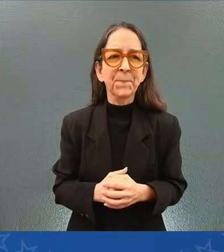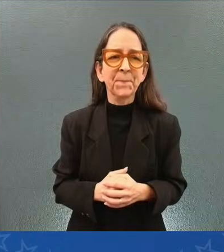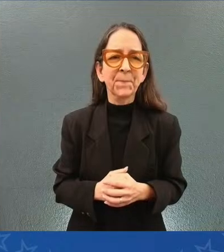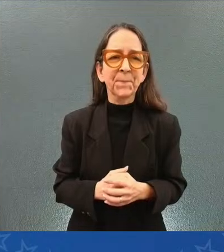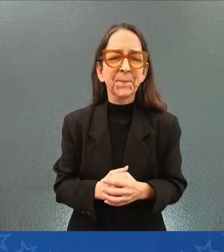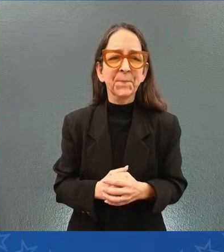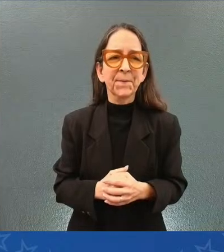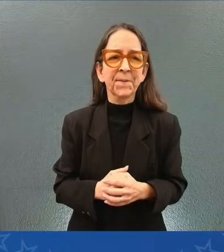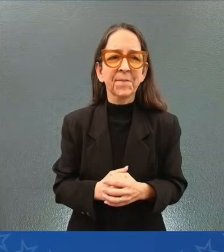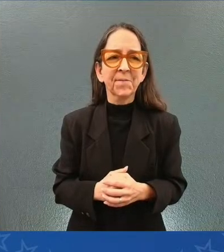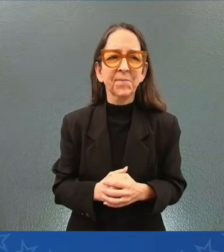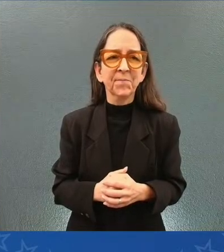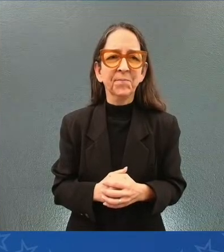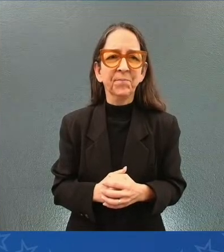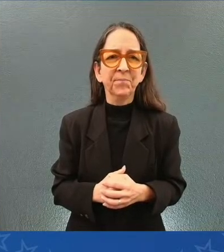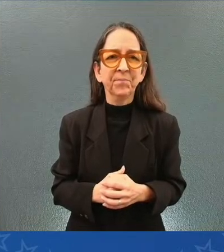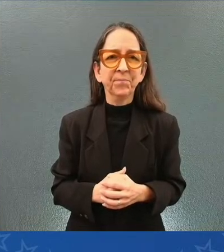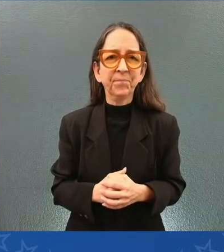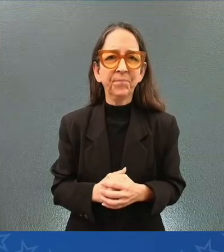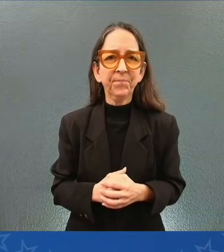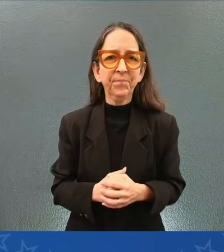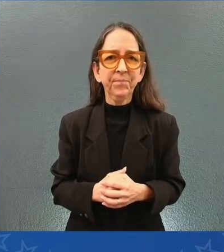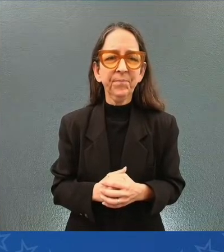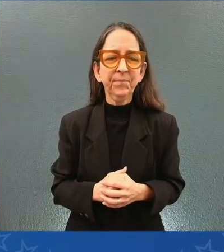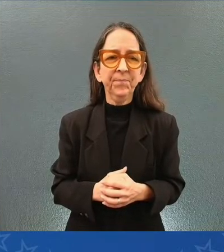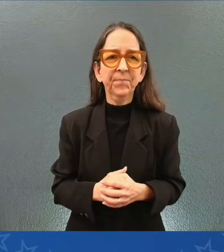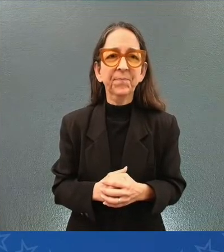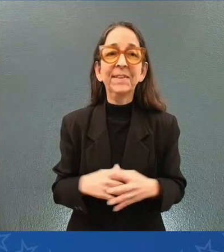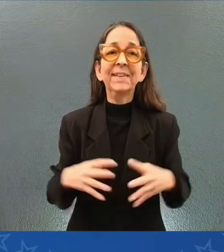Accepting on behalf of George W. Romney is Mitt Romney.